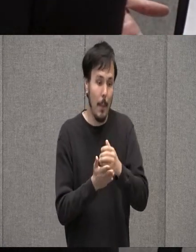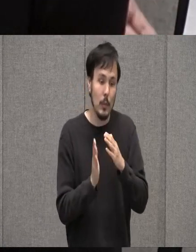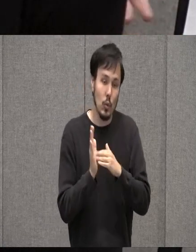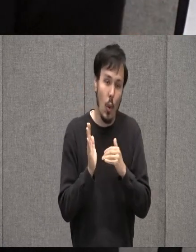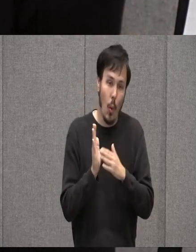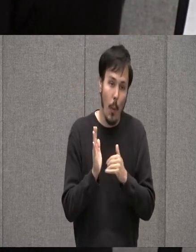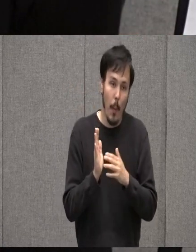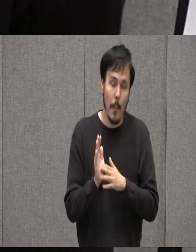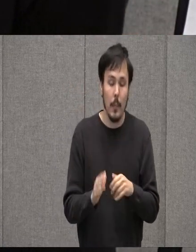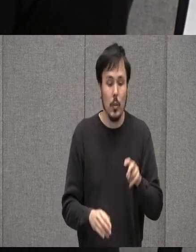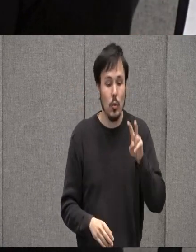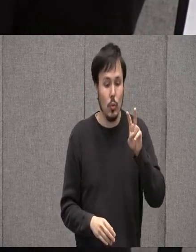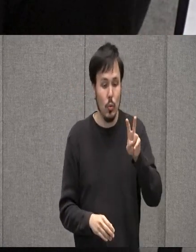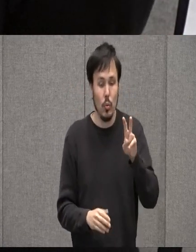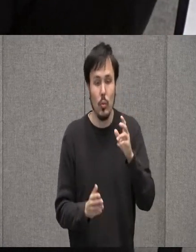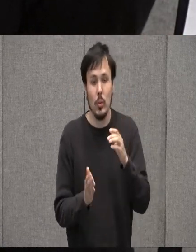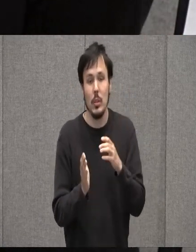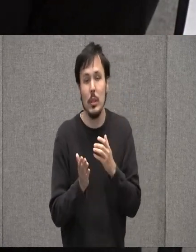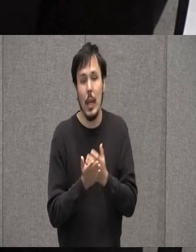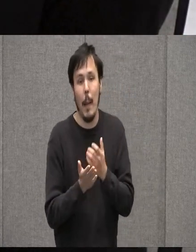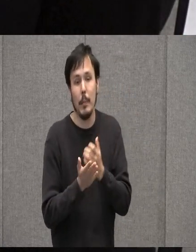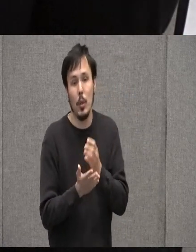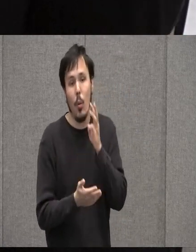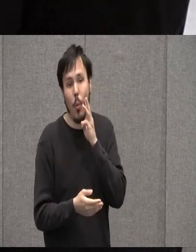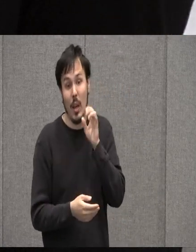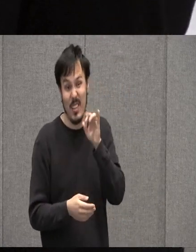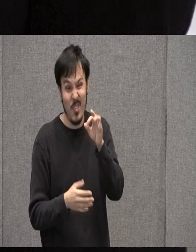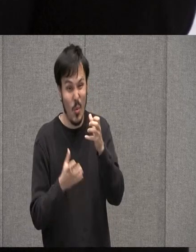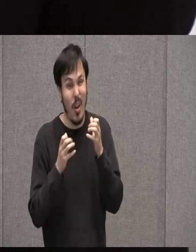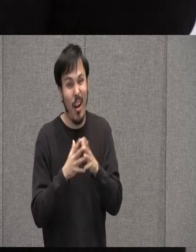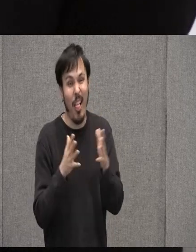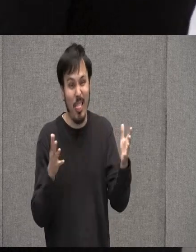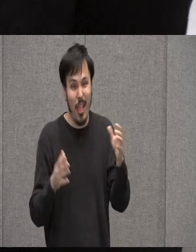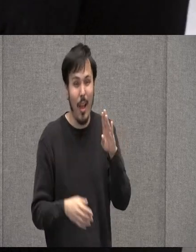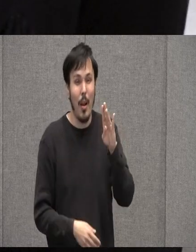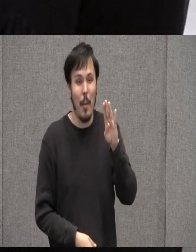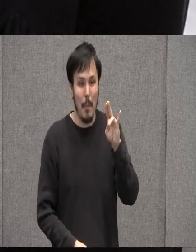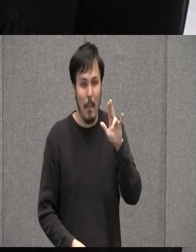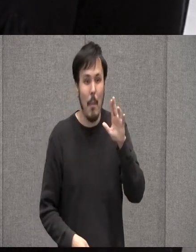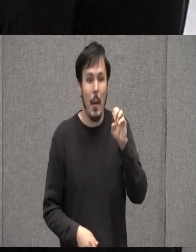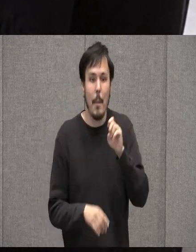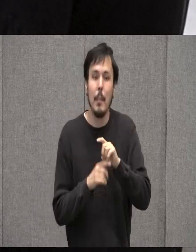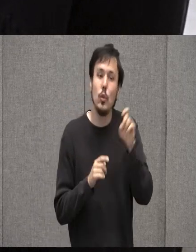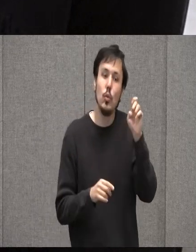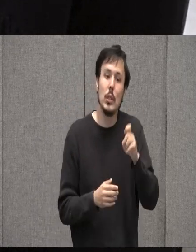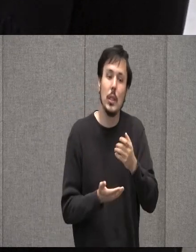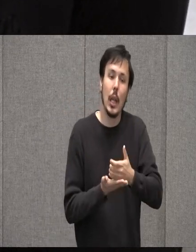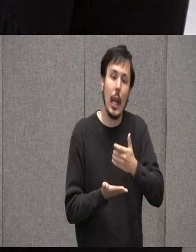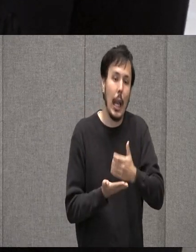if you wanted a bunch of bubbles, something like that, but you need a container of some kind.